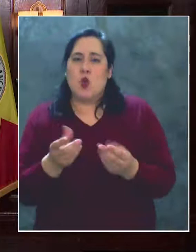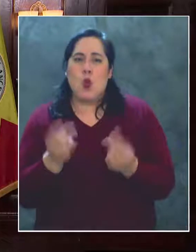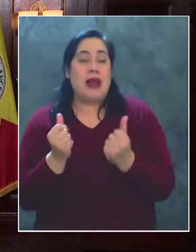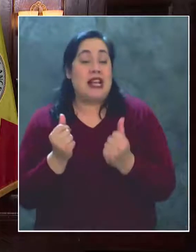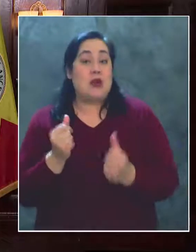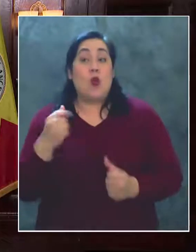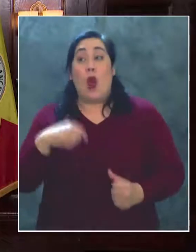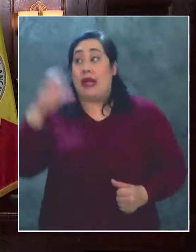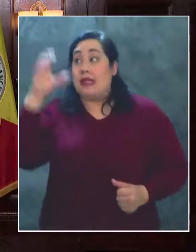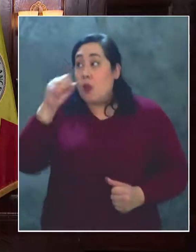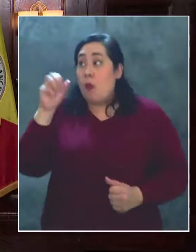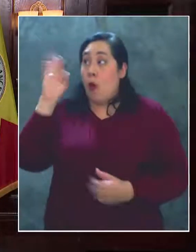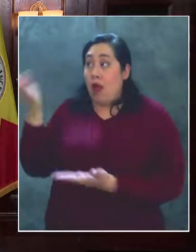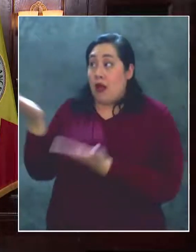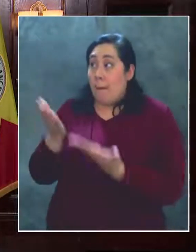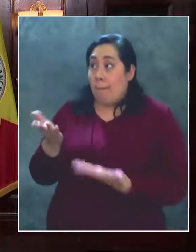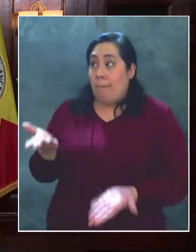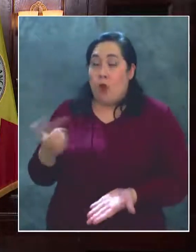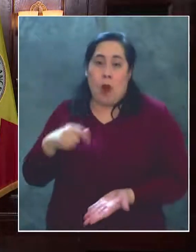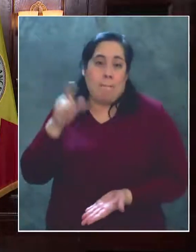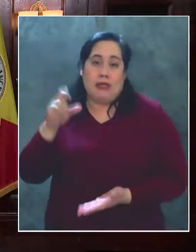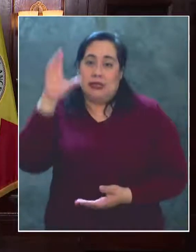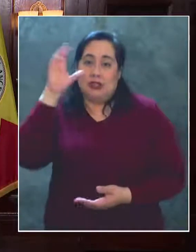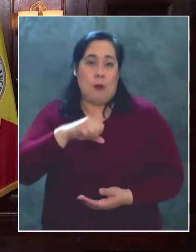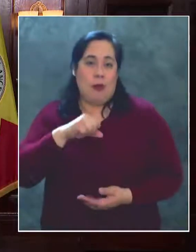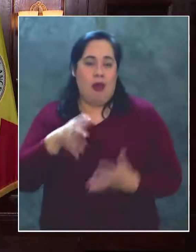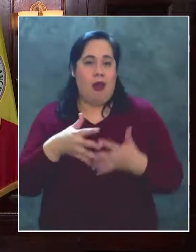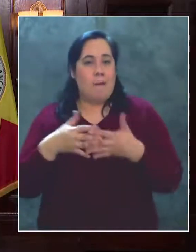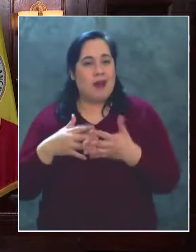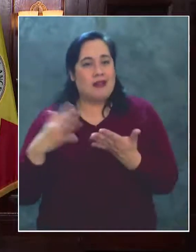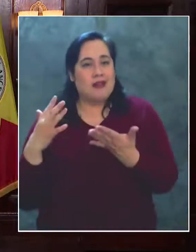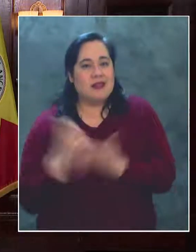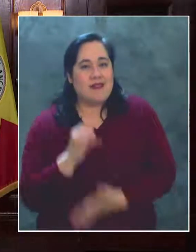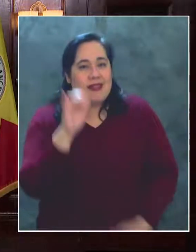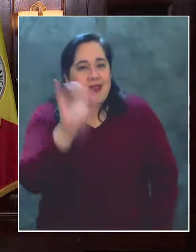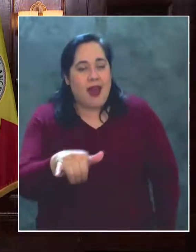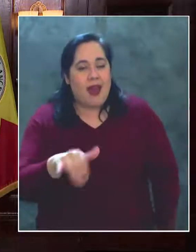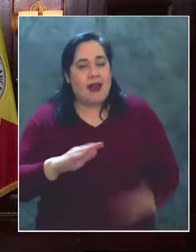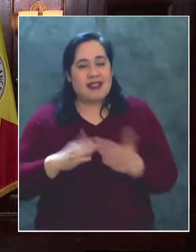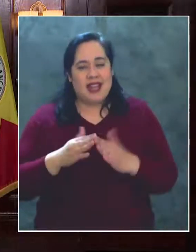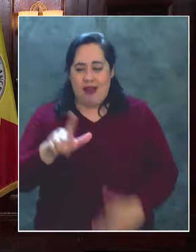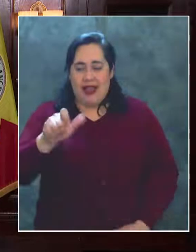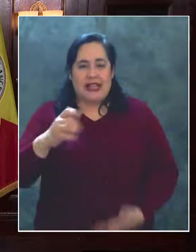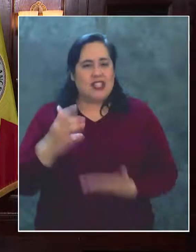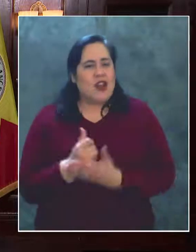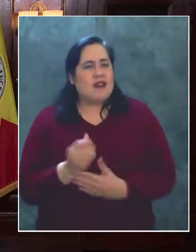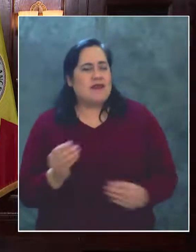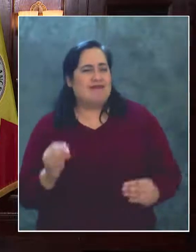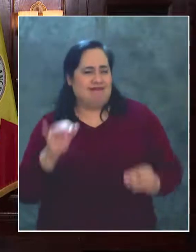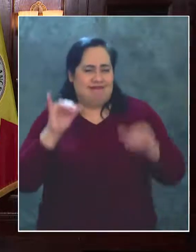ASSUME THAT THE NEXT VACCINE WILL BE THERE. AMERICA DESERVES THAT, LOS ANGELES DESERVES NOTHING LESS.